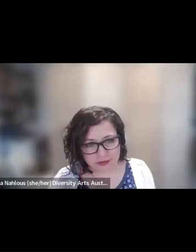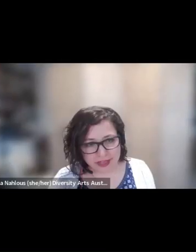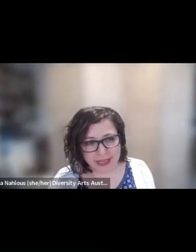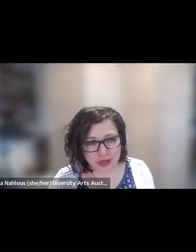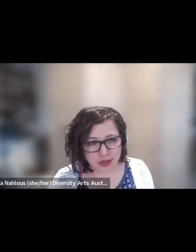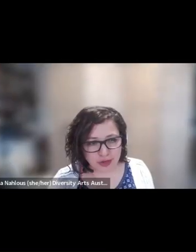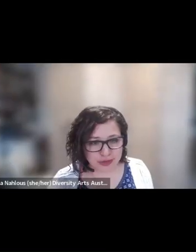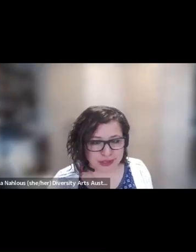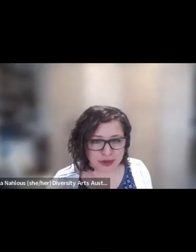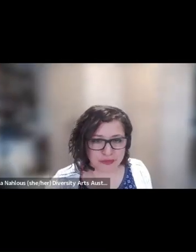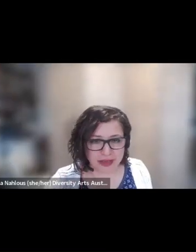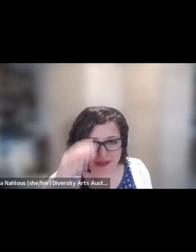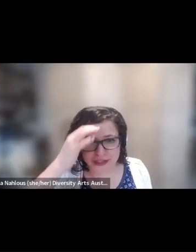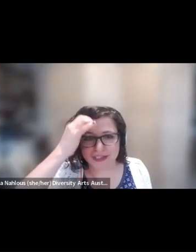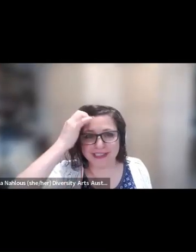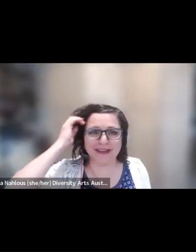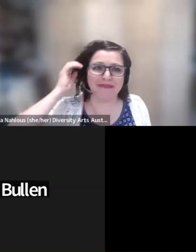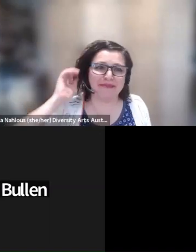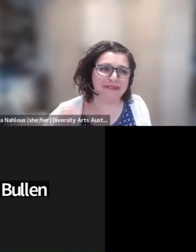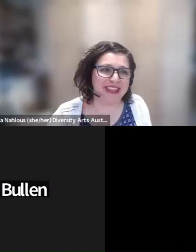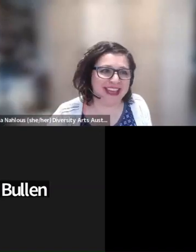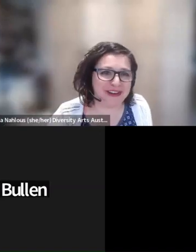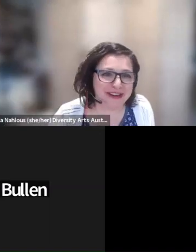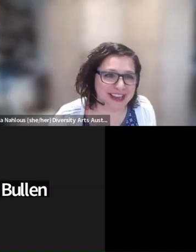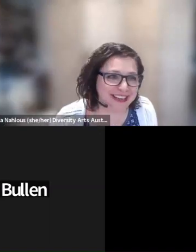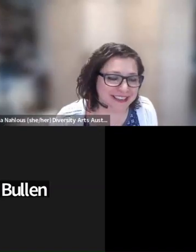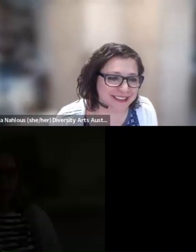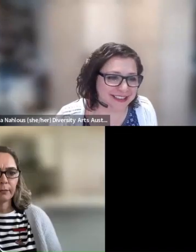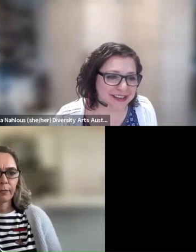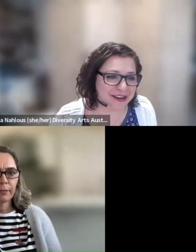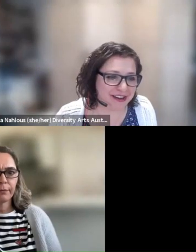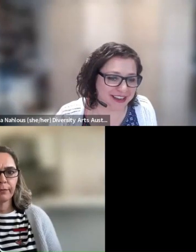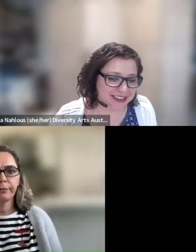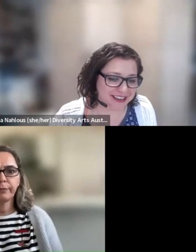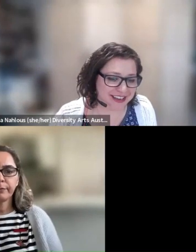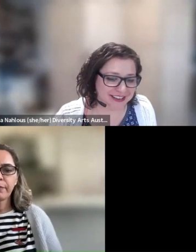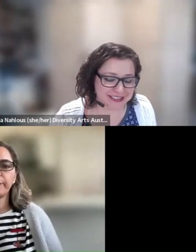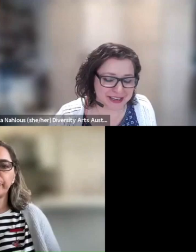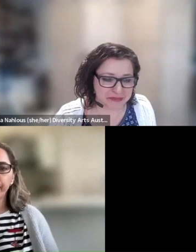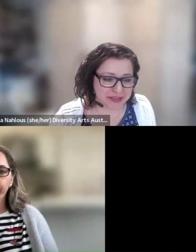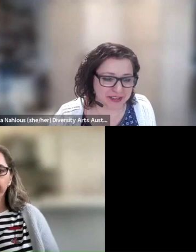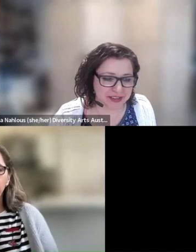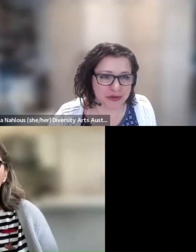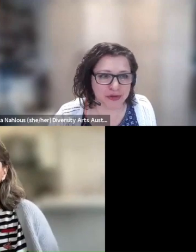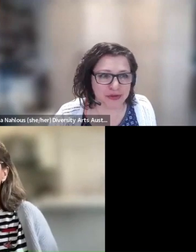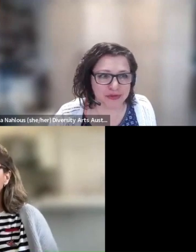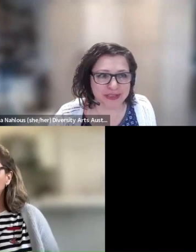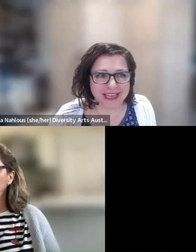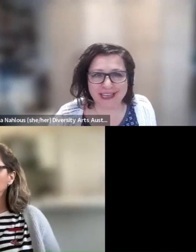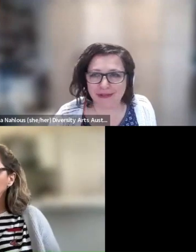Thank you so much for that Corrugated Iron. And who here